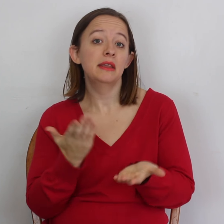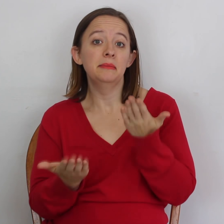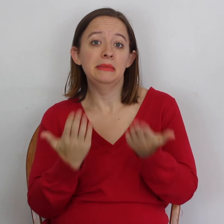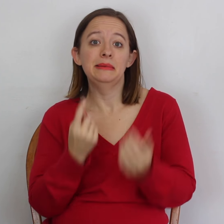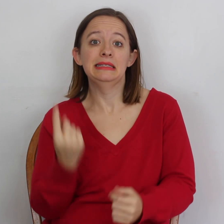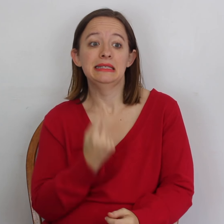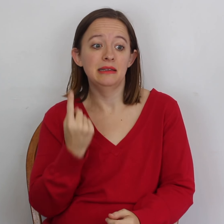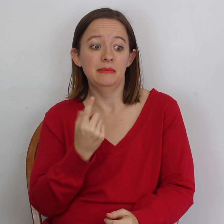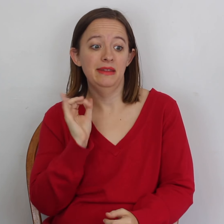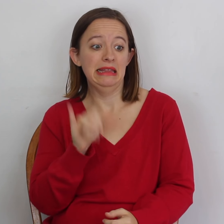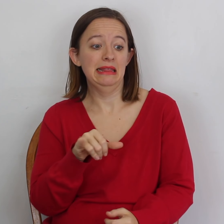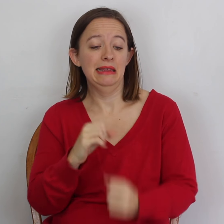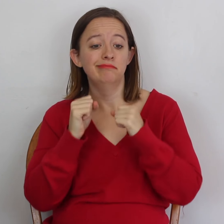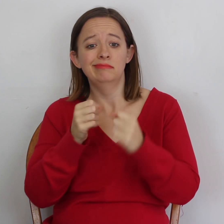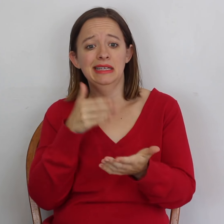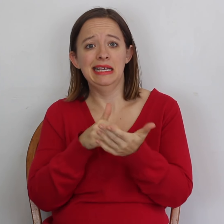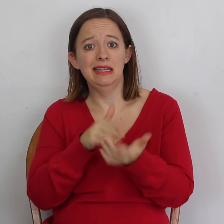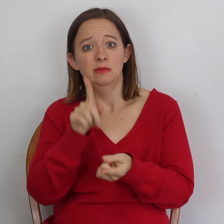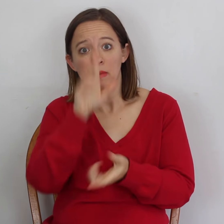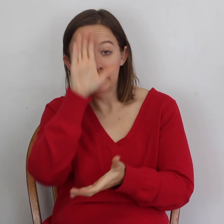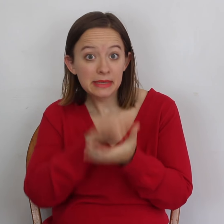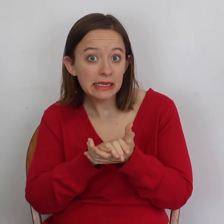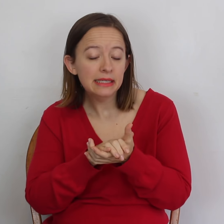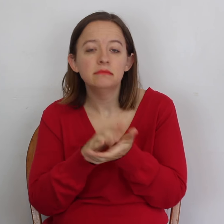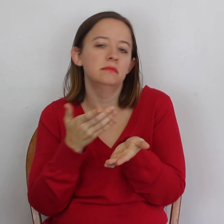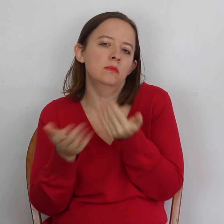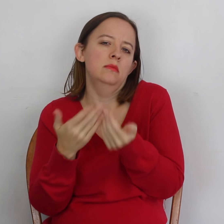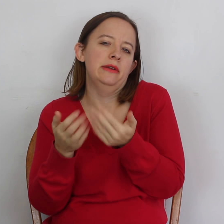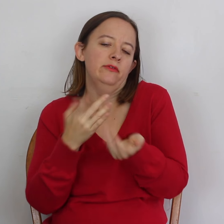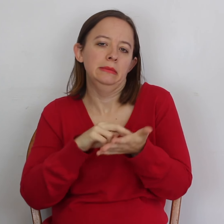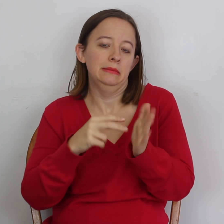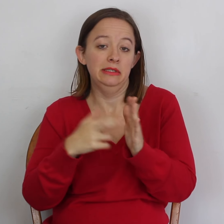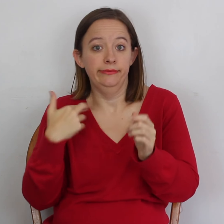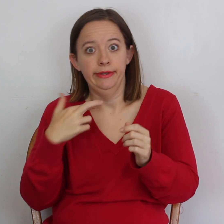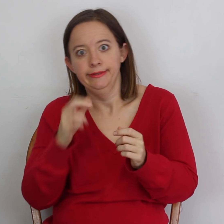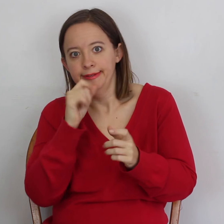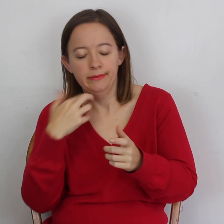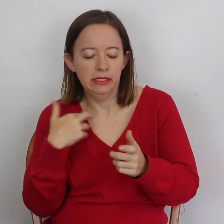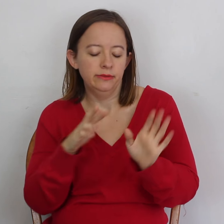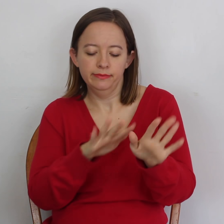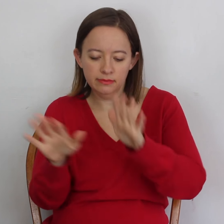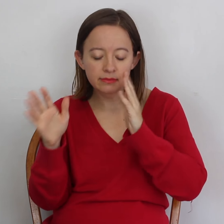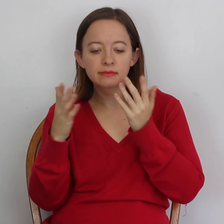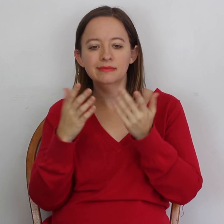but they go ahead and say yes anyway cause they feel guilt if they don't. Maybe it's for pay. Maybe it's for pro bono.